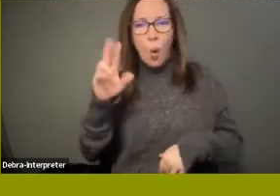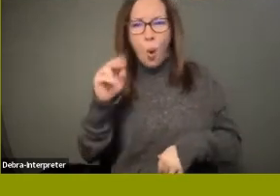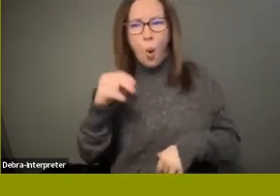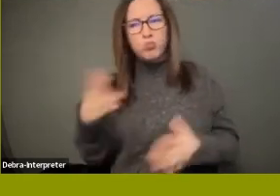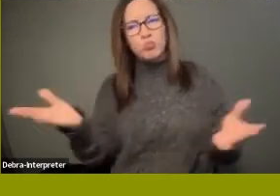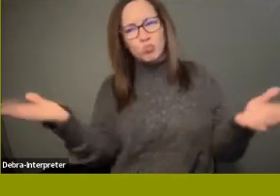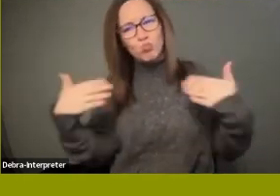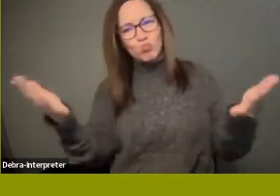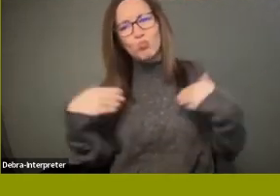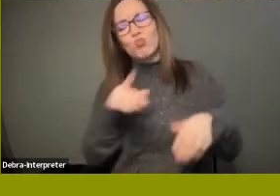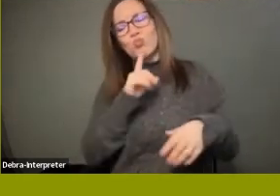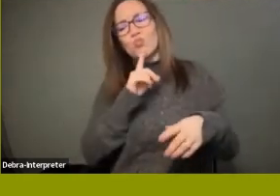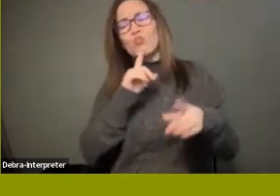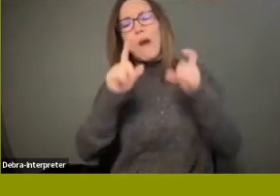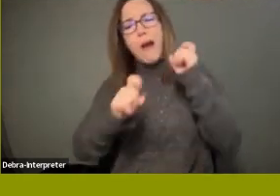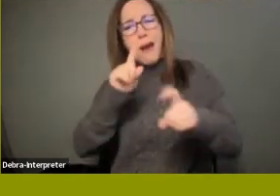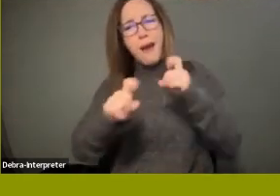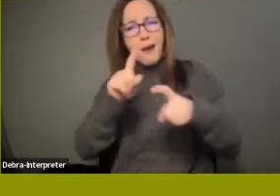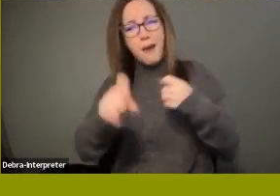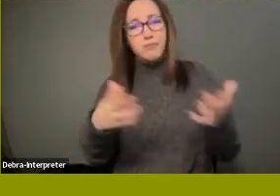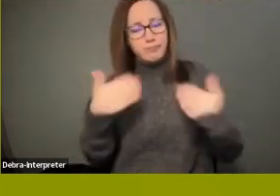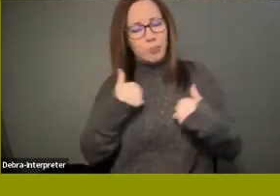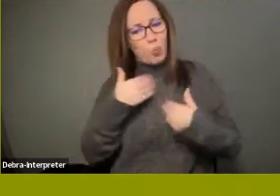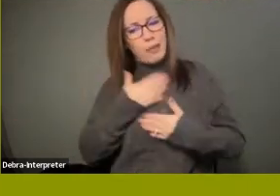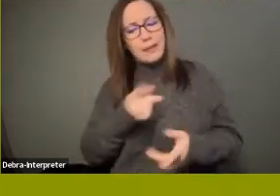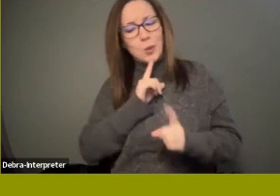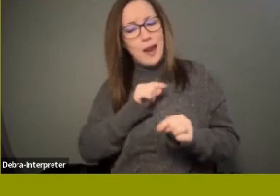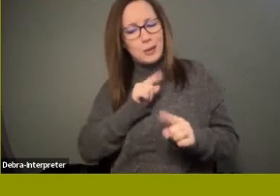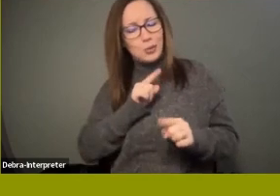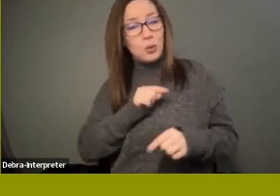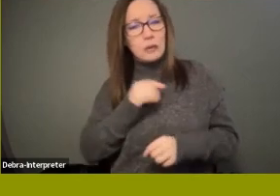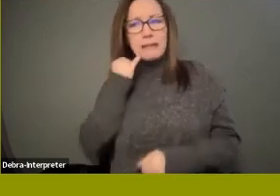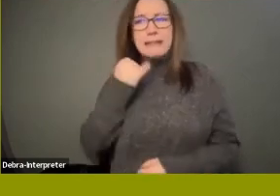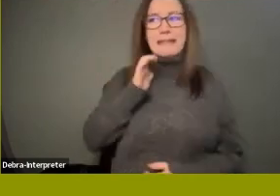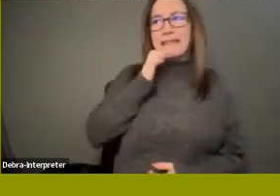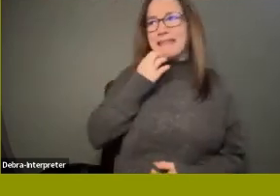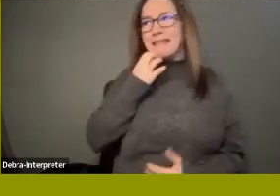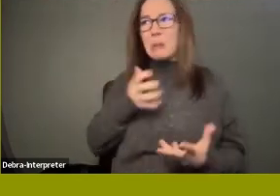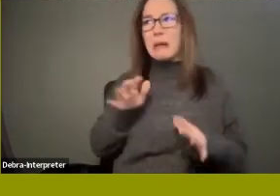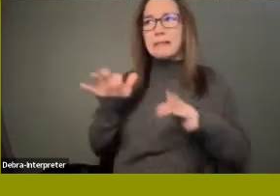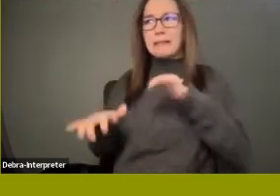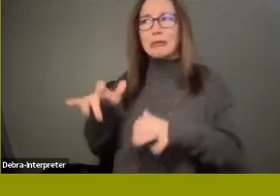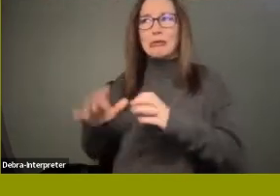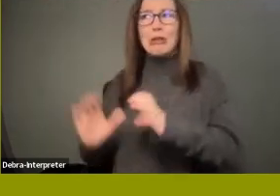the wall. So don't hesitate to reach out. And if you are a little more shy today, and don't want to put --